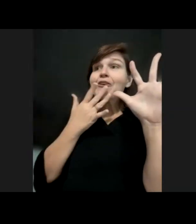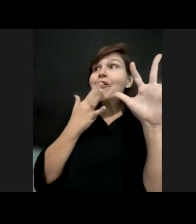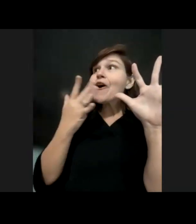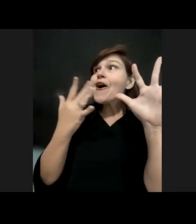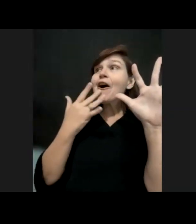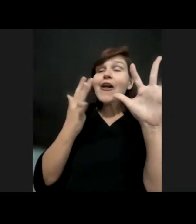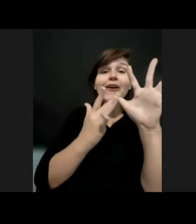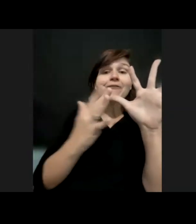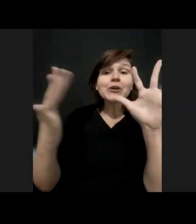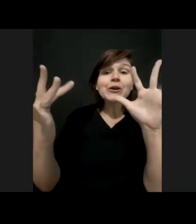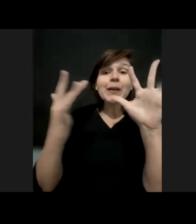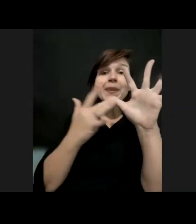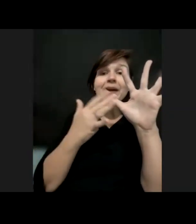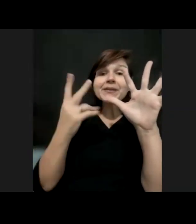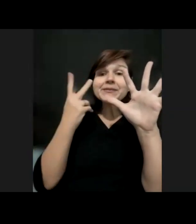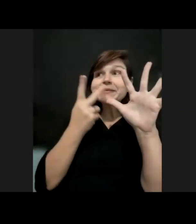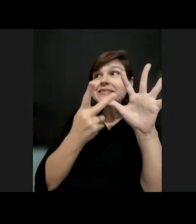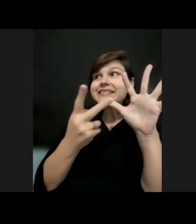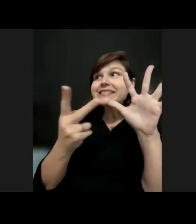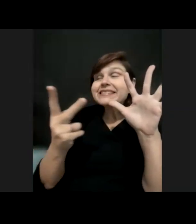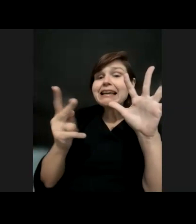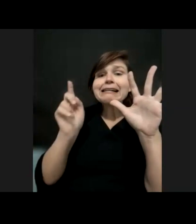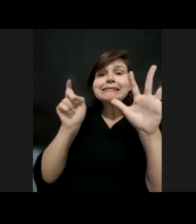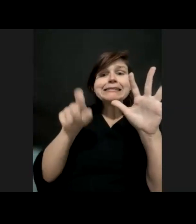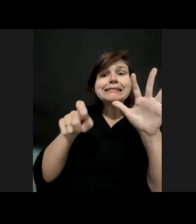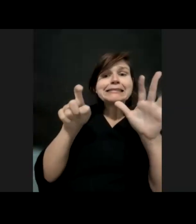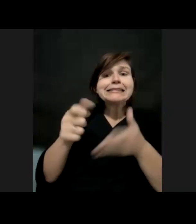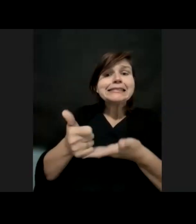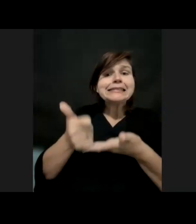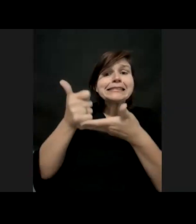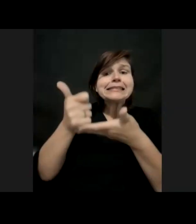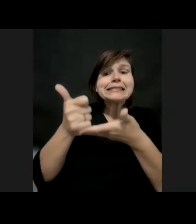But someone needs to help him bring those socks to the ground.